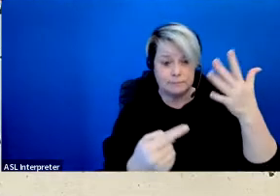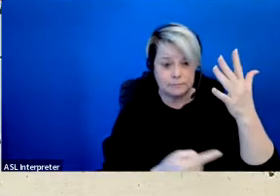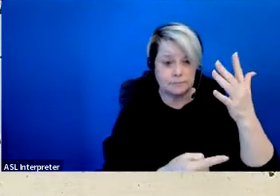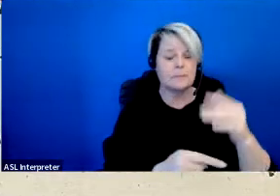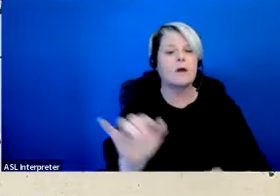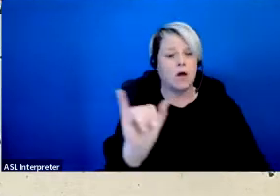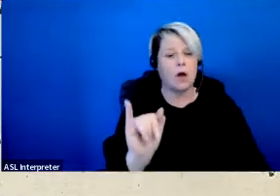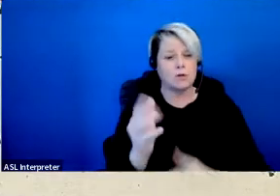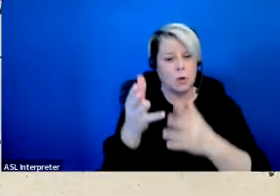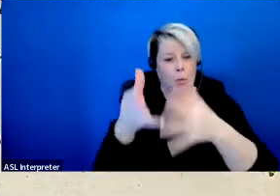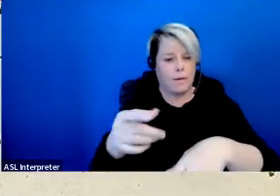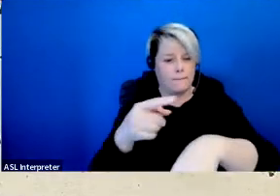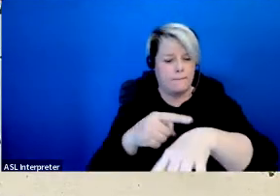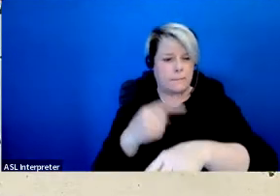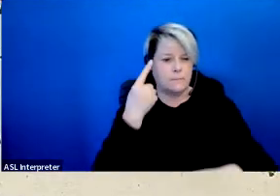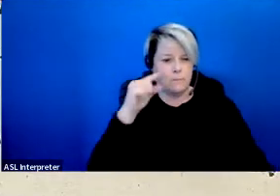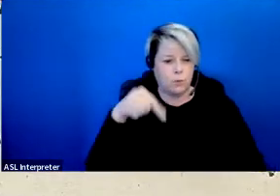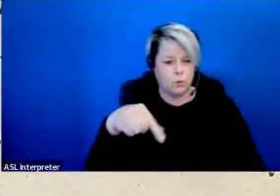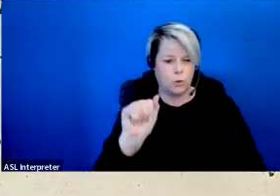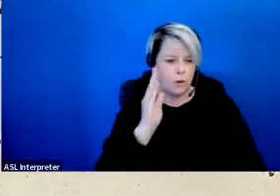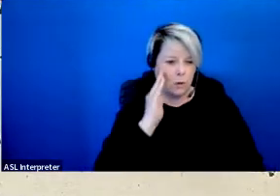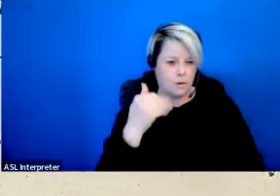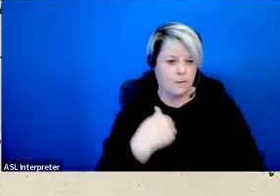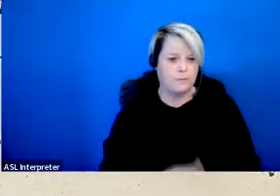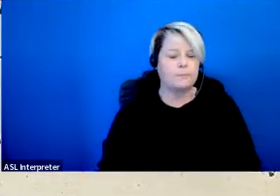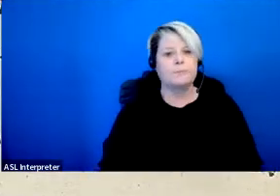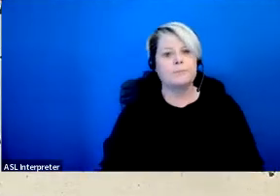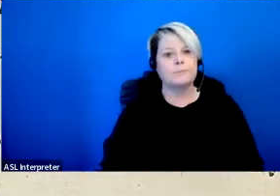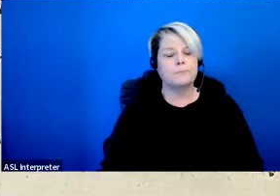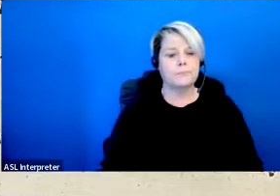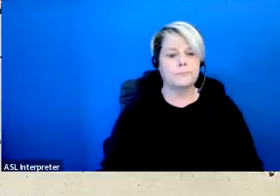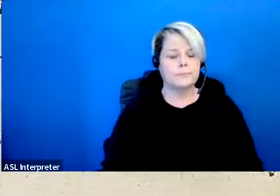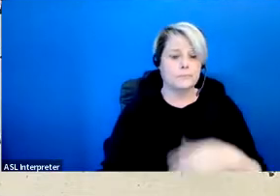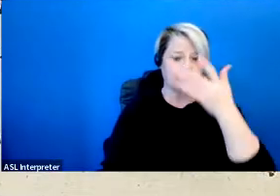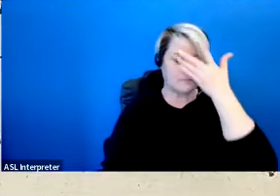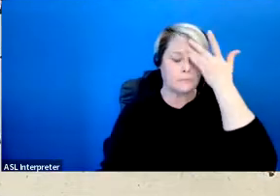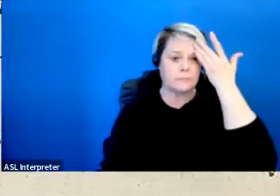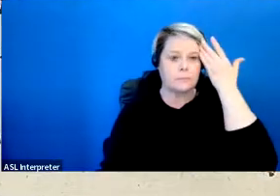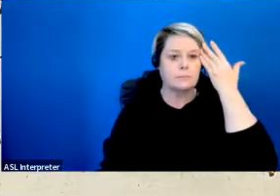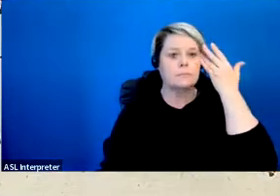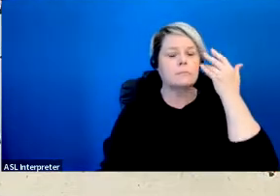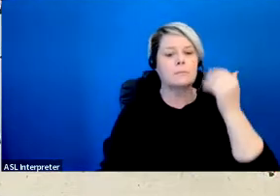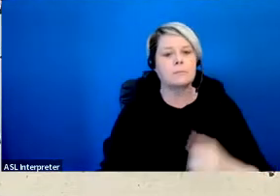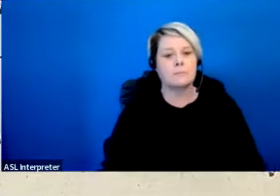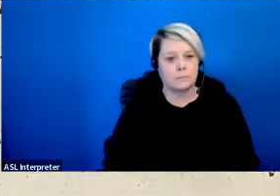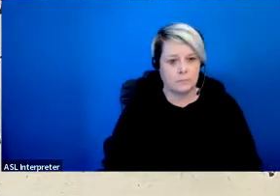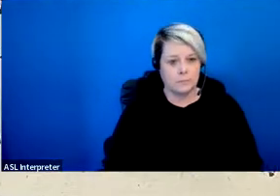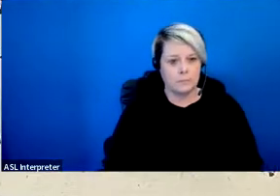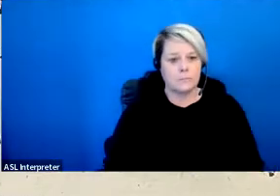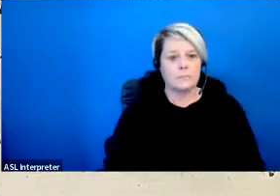The agenda also includes some time at the back end for the Q&A that TANIA had mentioned earlier.